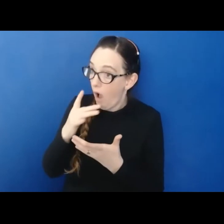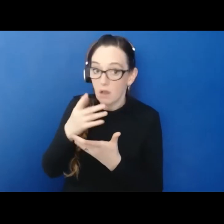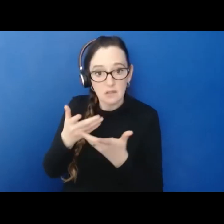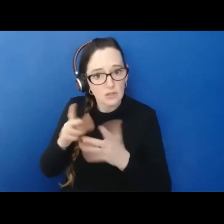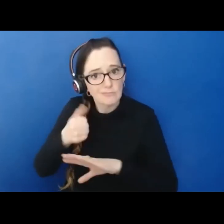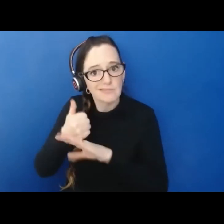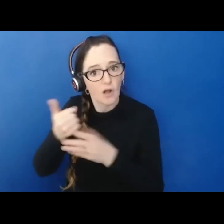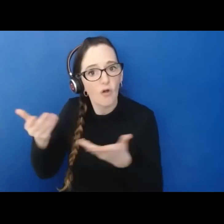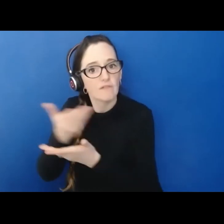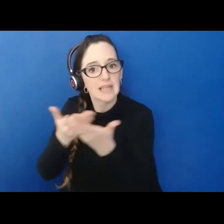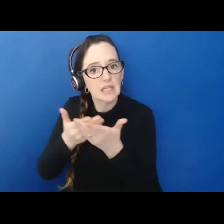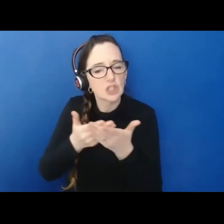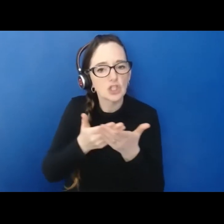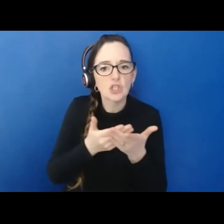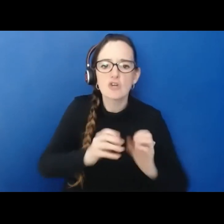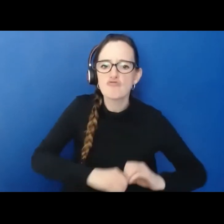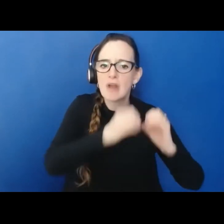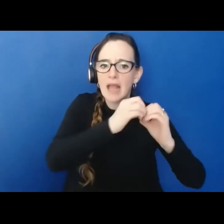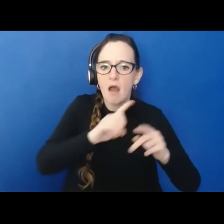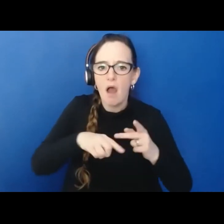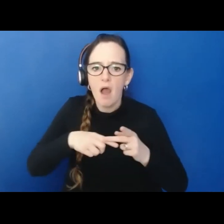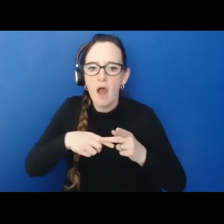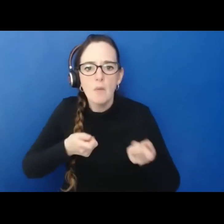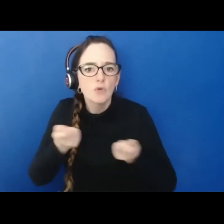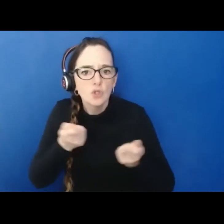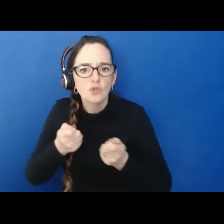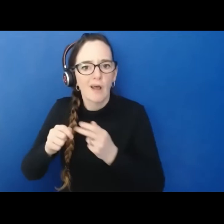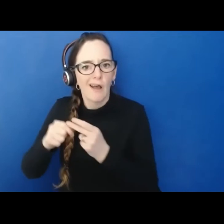and also something that we thought was really important a call to action.